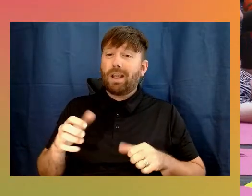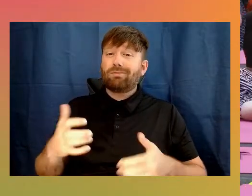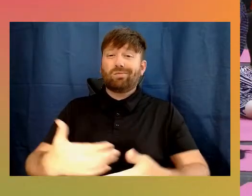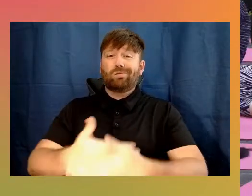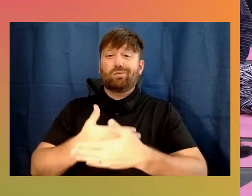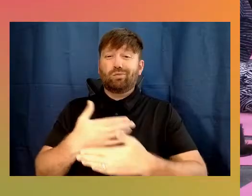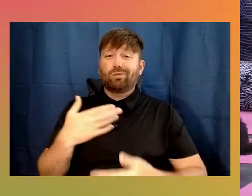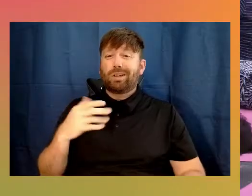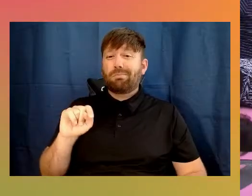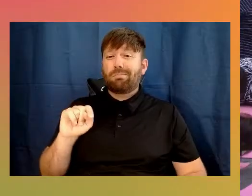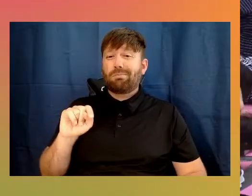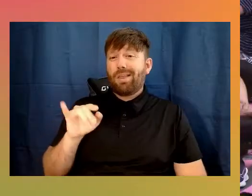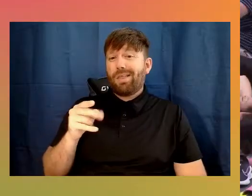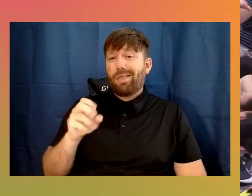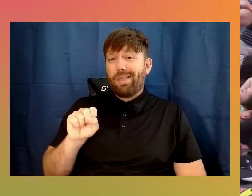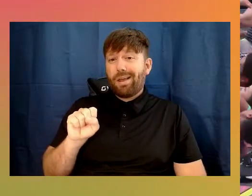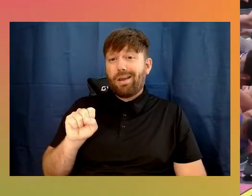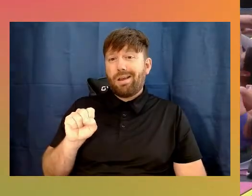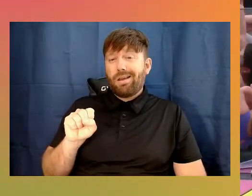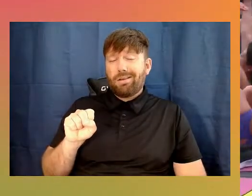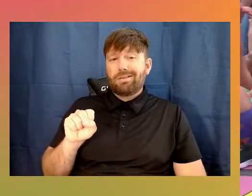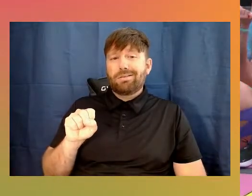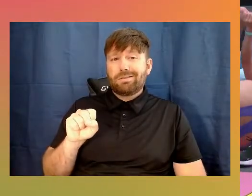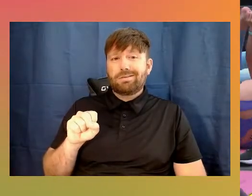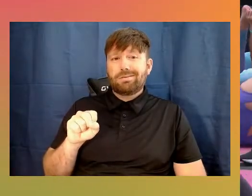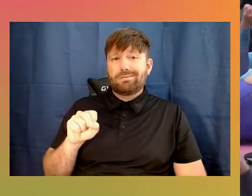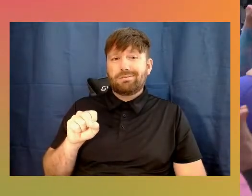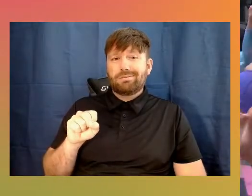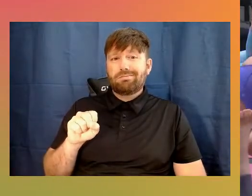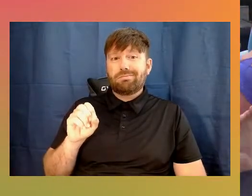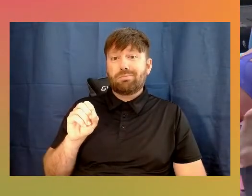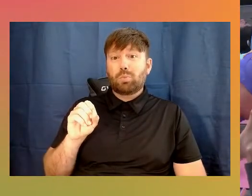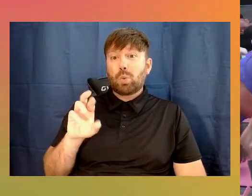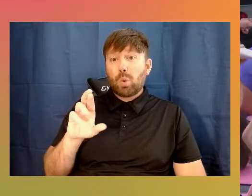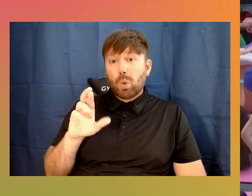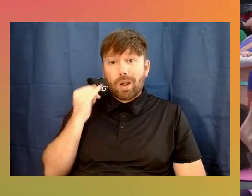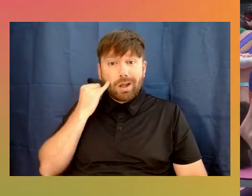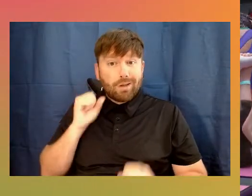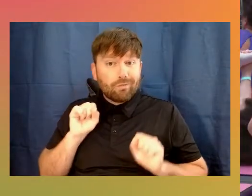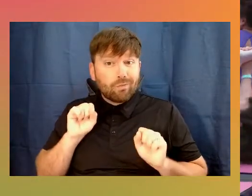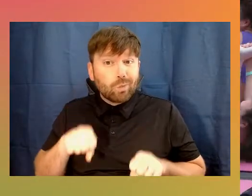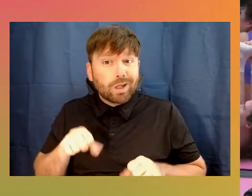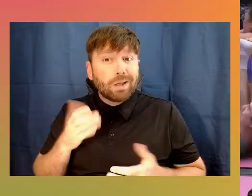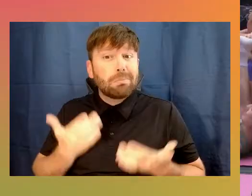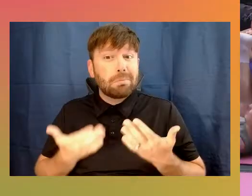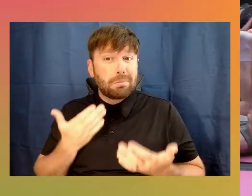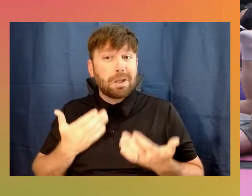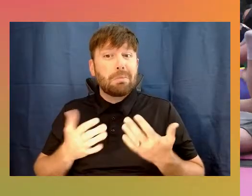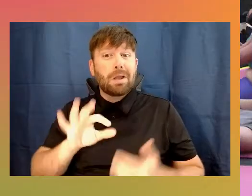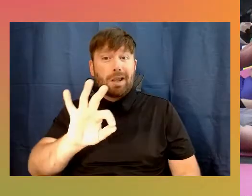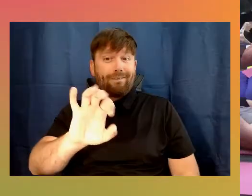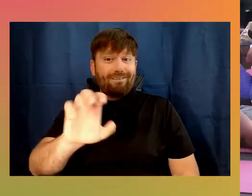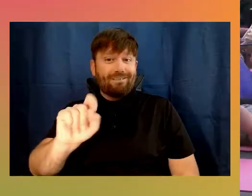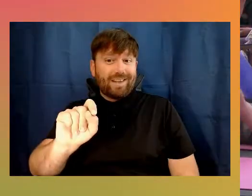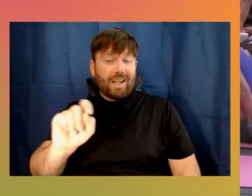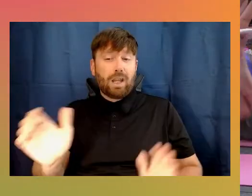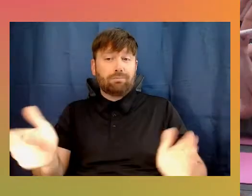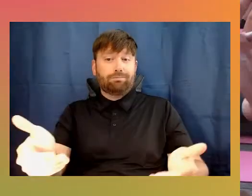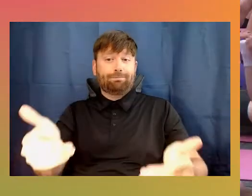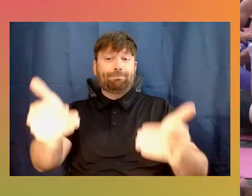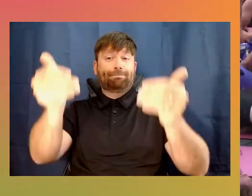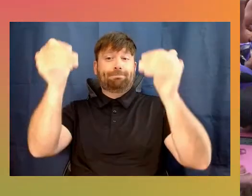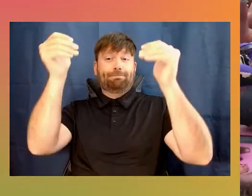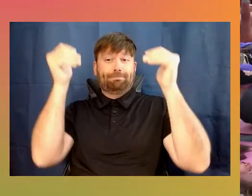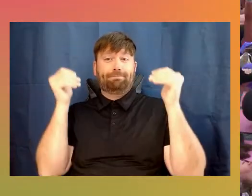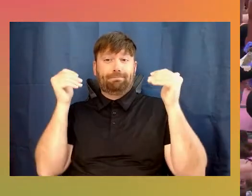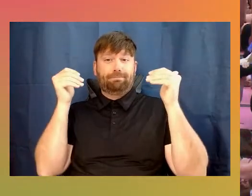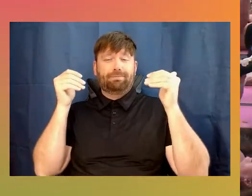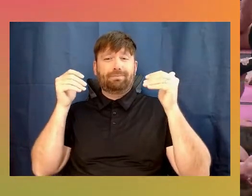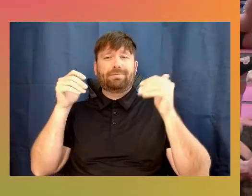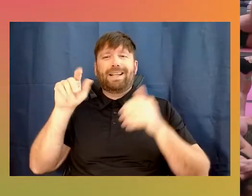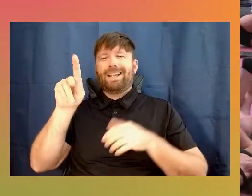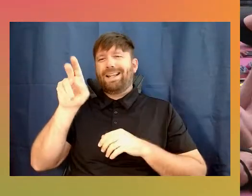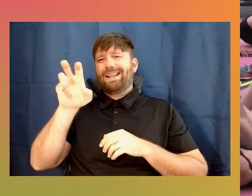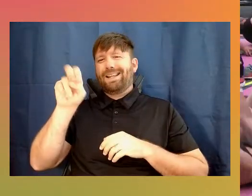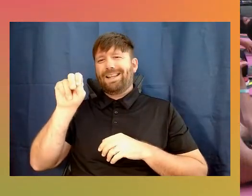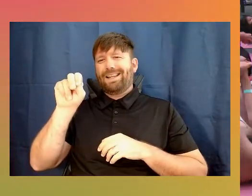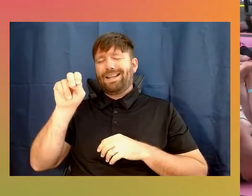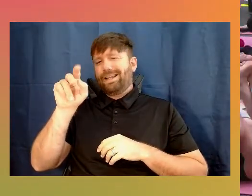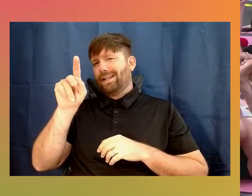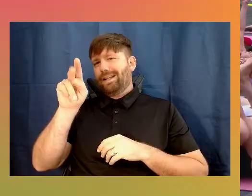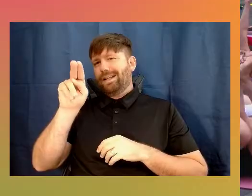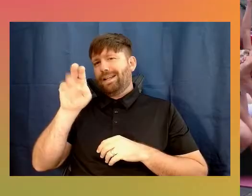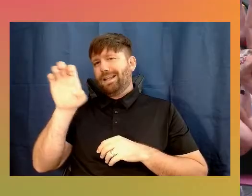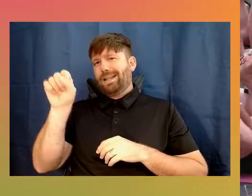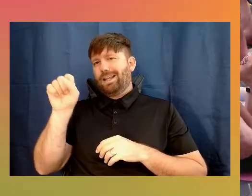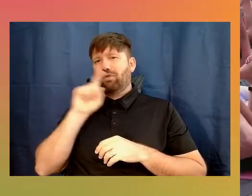SO OPTION ONE IS GRABBING